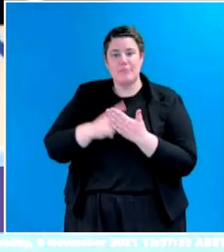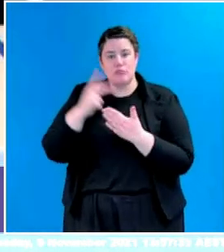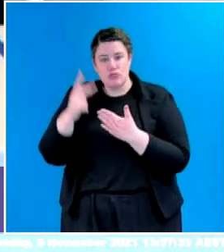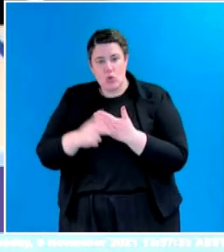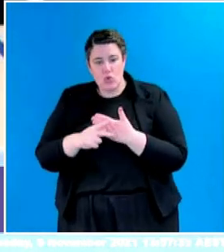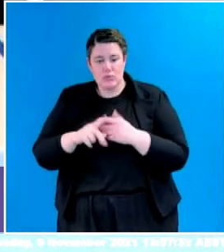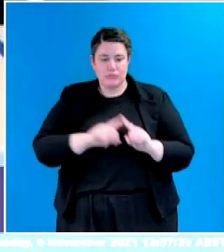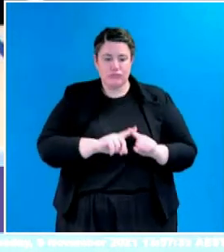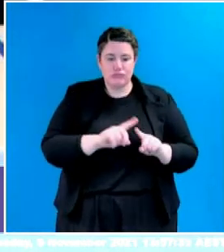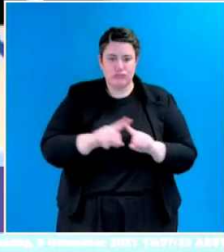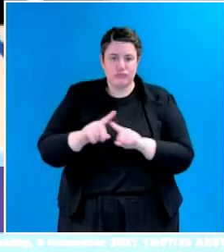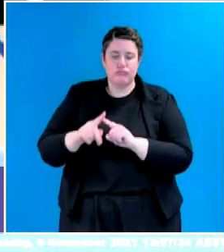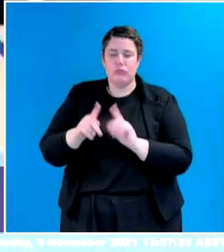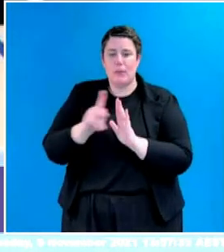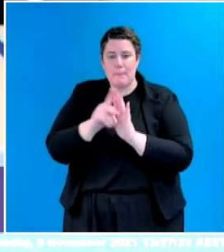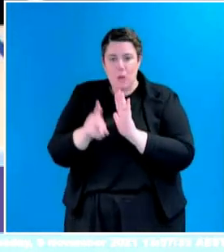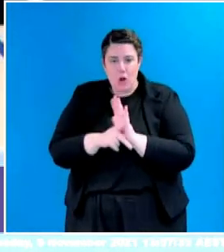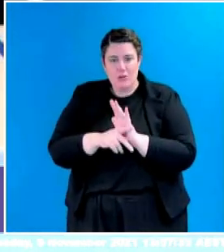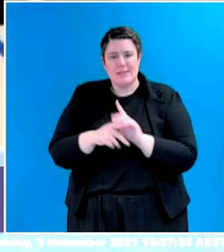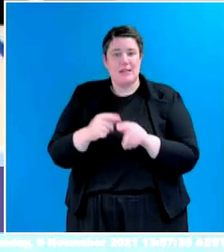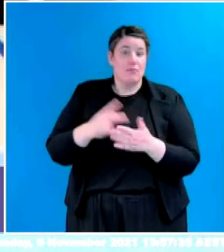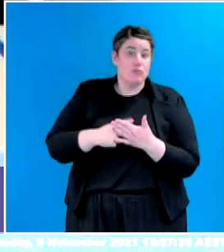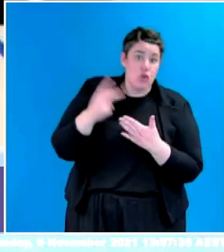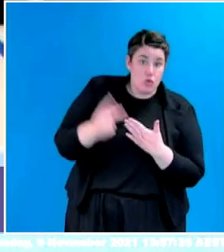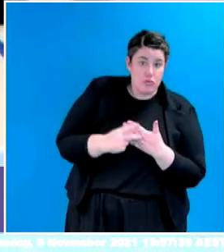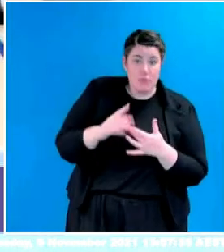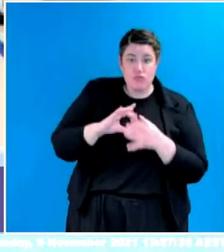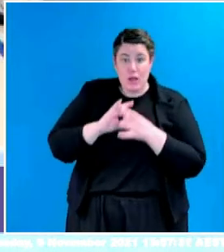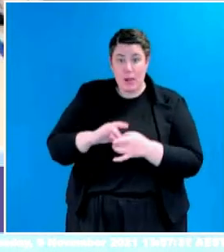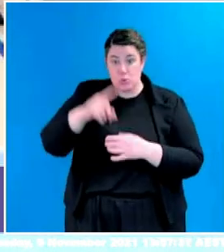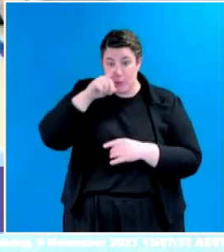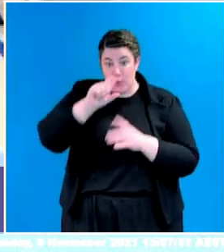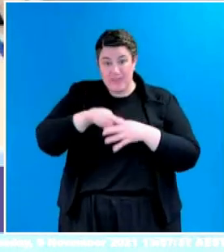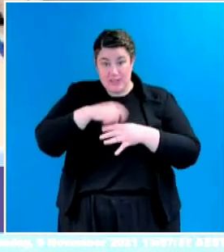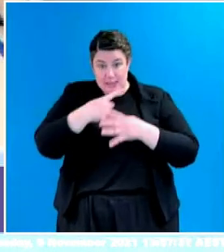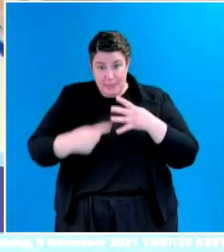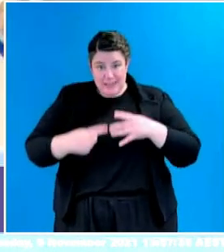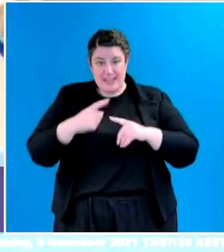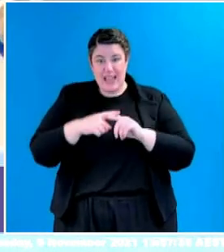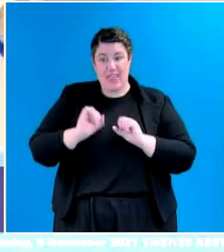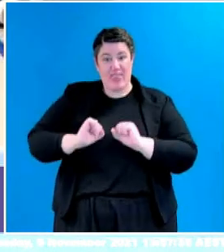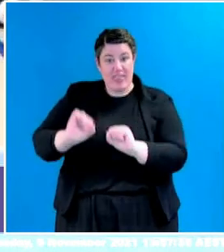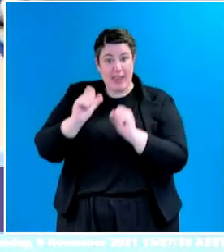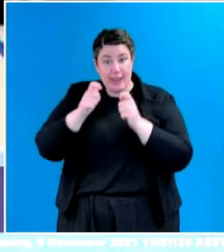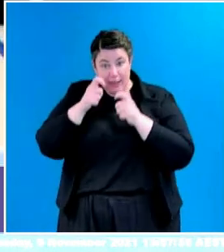policies and programs related to people with disability and carers, including